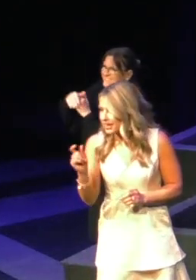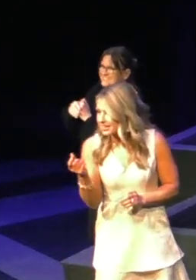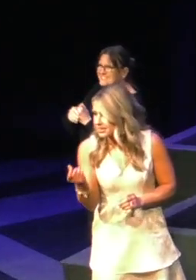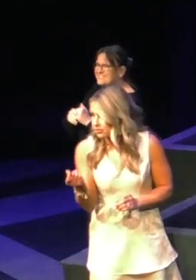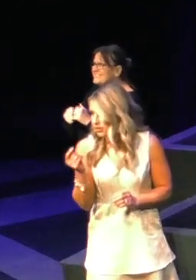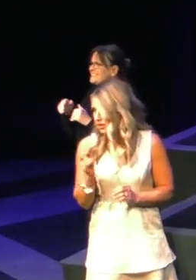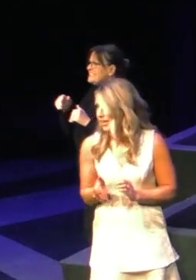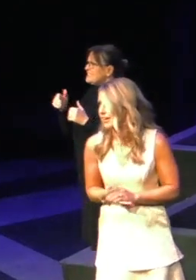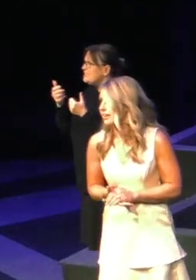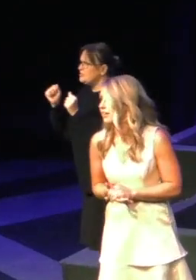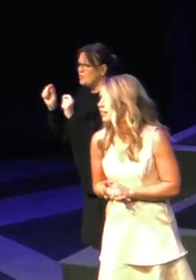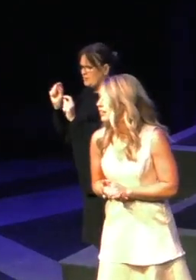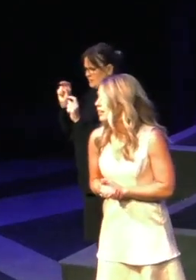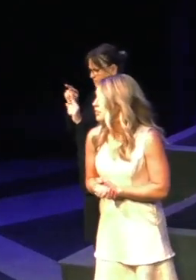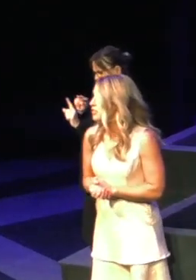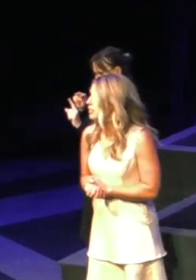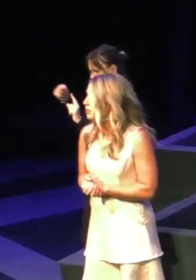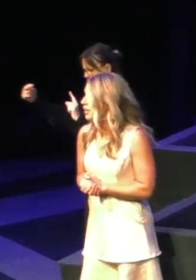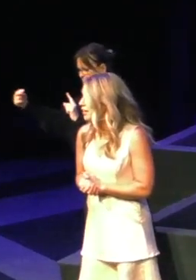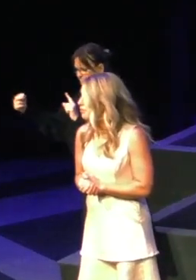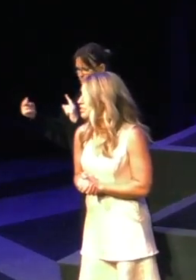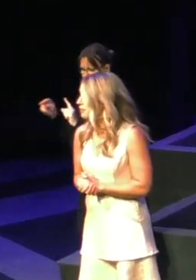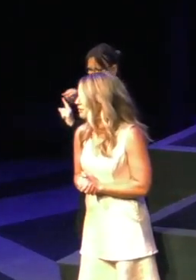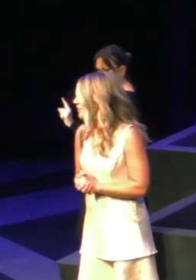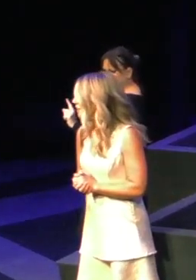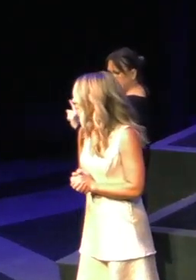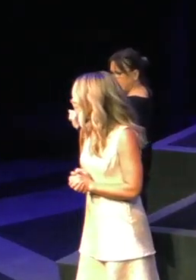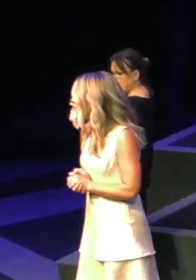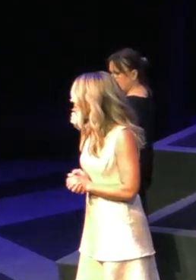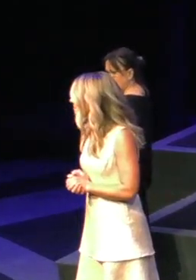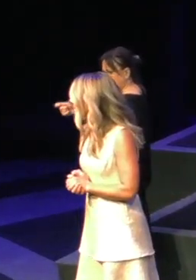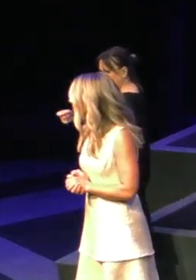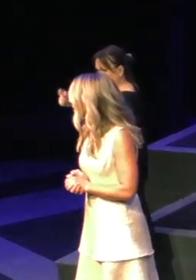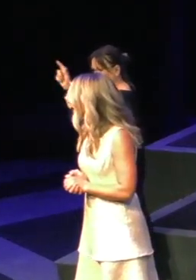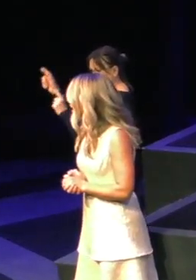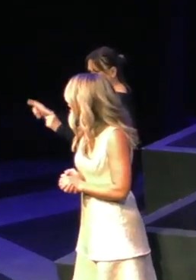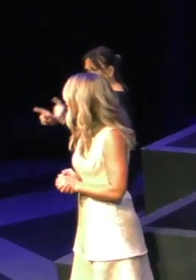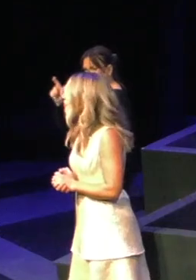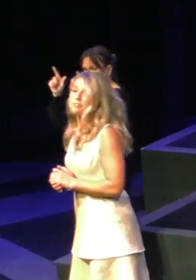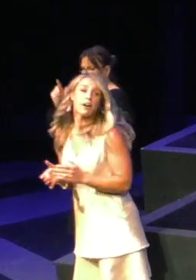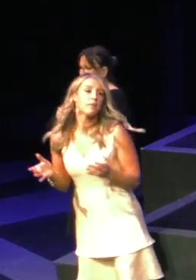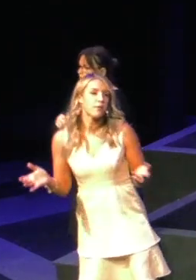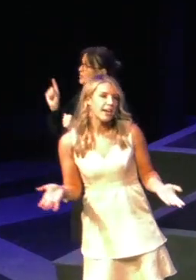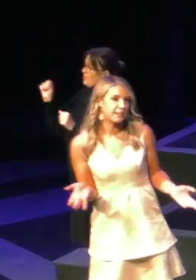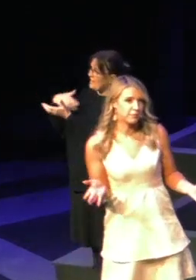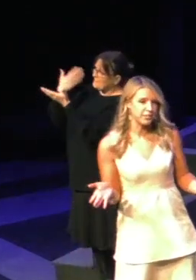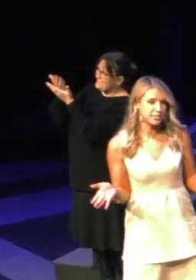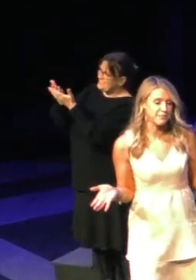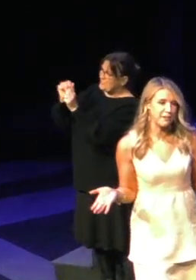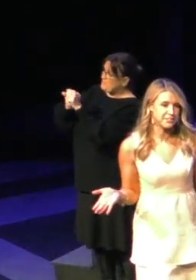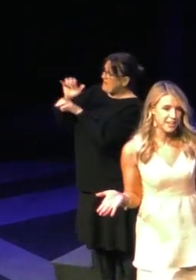at it differently, so that you can reach a mountaintop. And if you've already reached a mountaintop